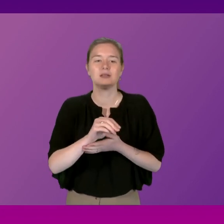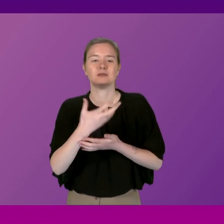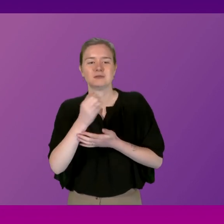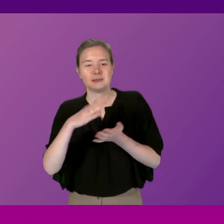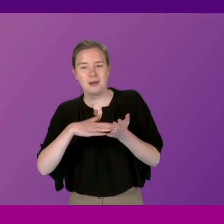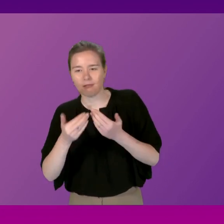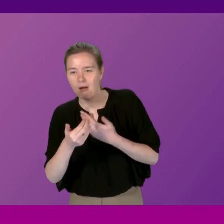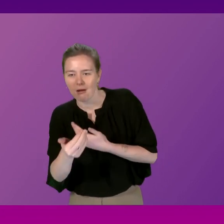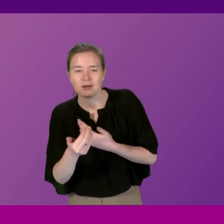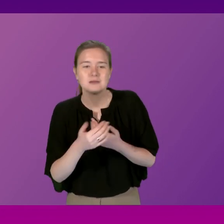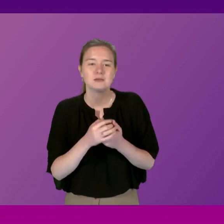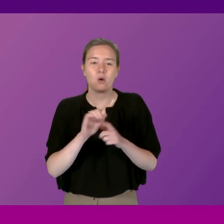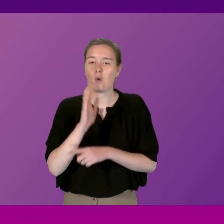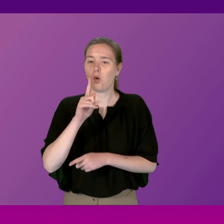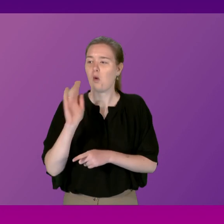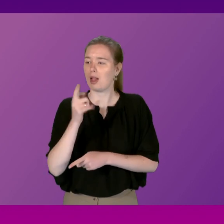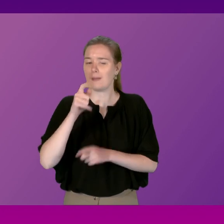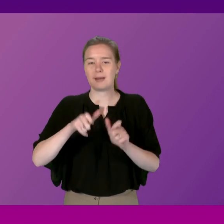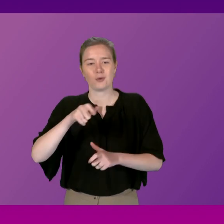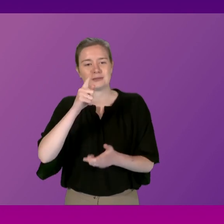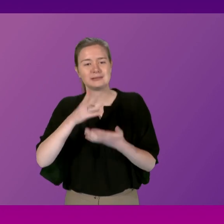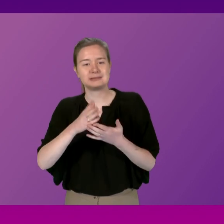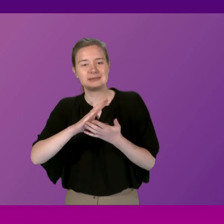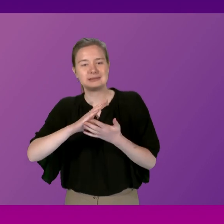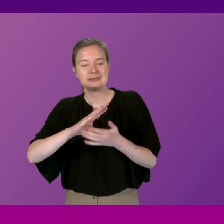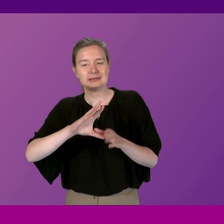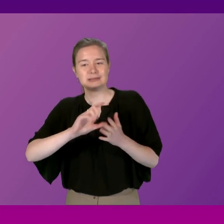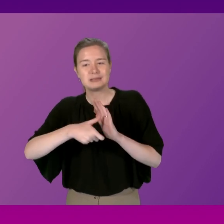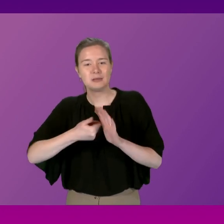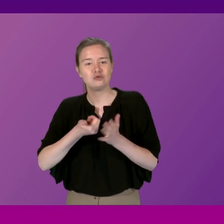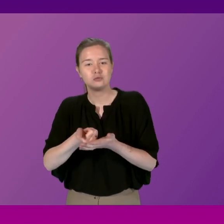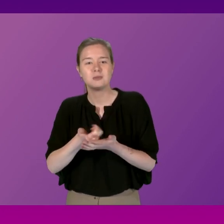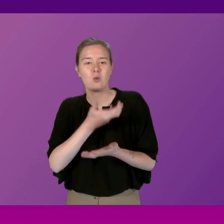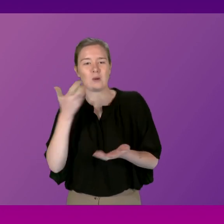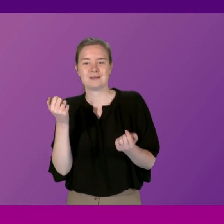We believe that all people with disabilities should be entitled to the Scottish Government’s winter heating payment.